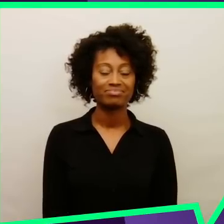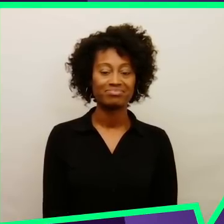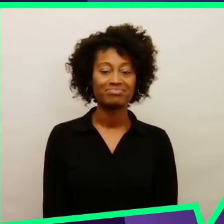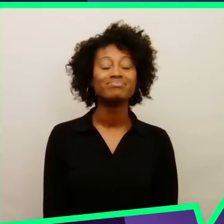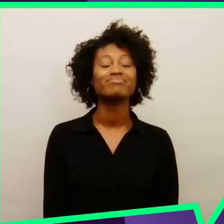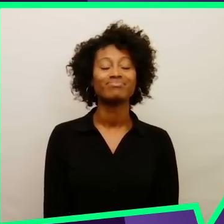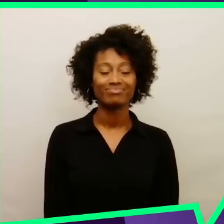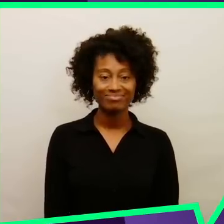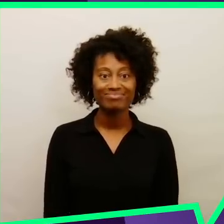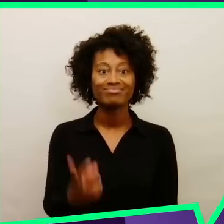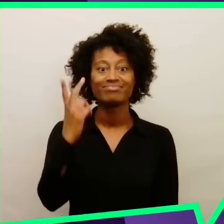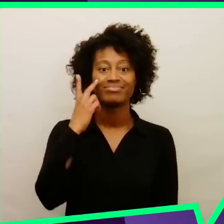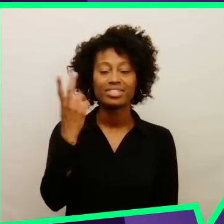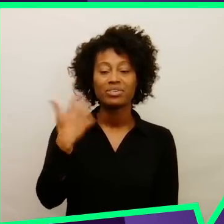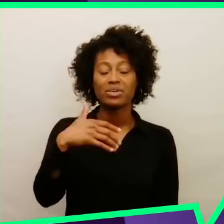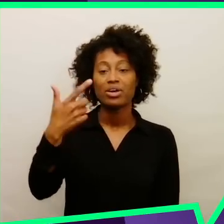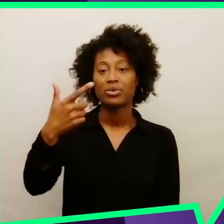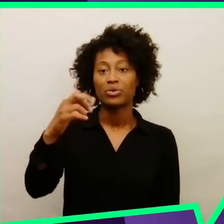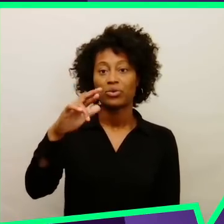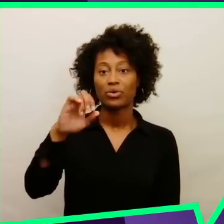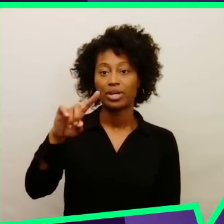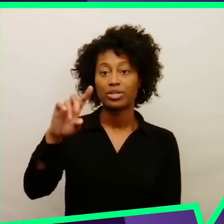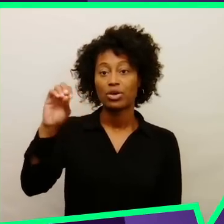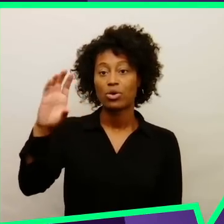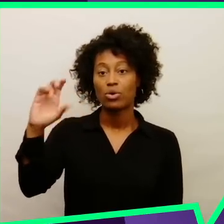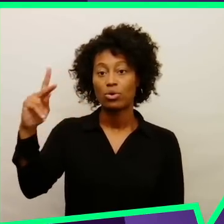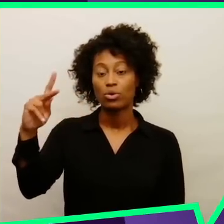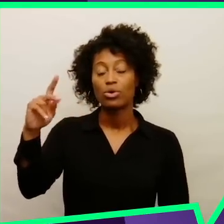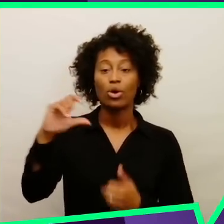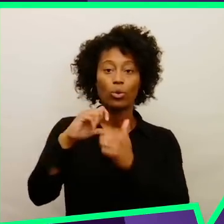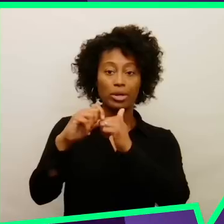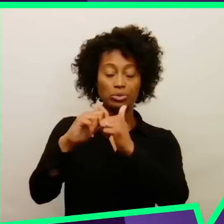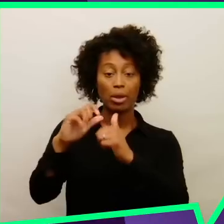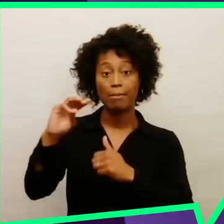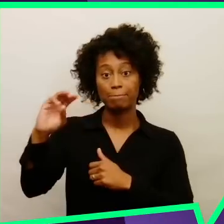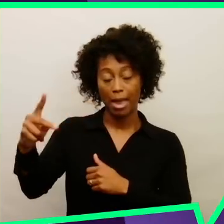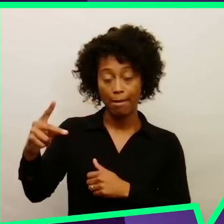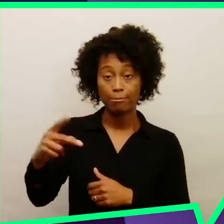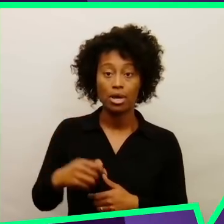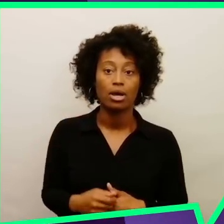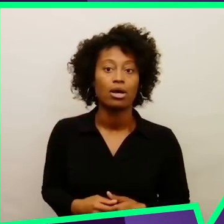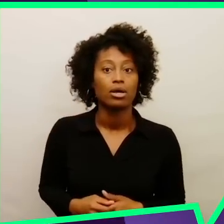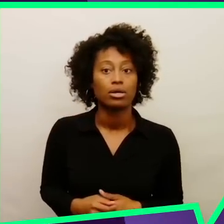I can see right now this Grand Oak raceway map, speedway map--